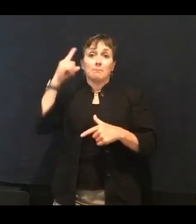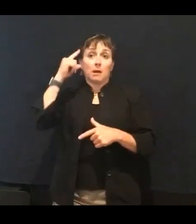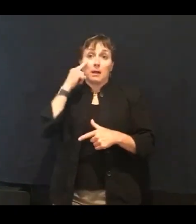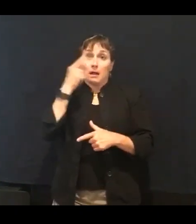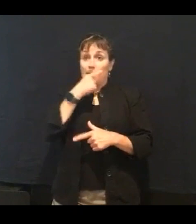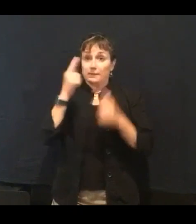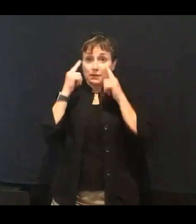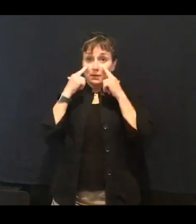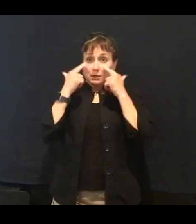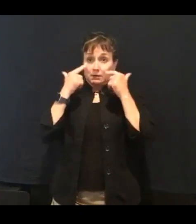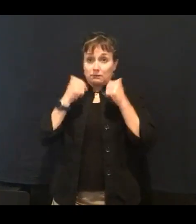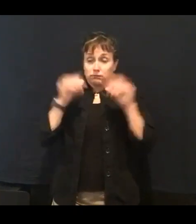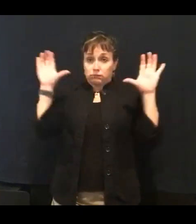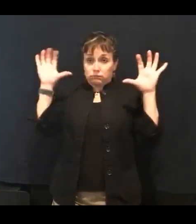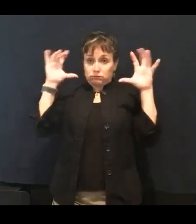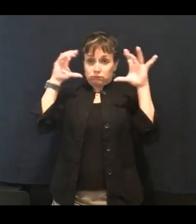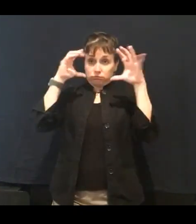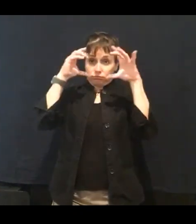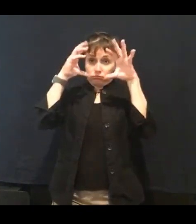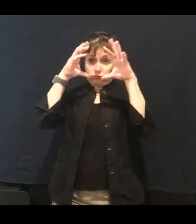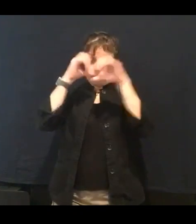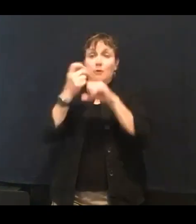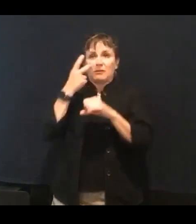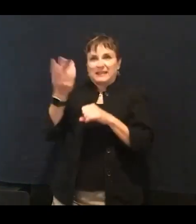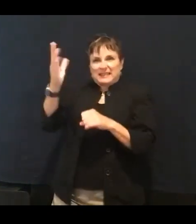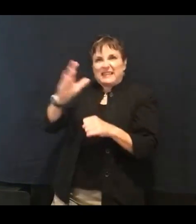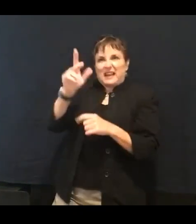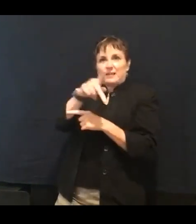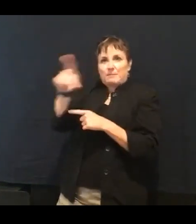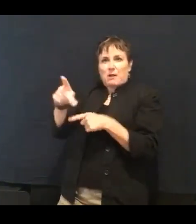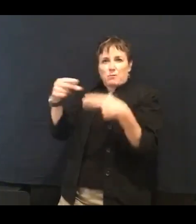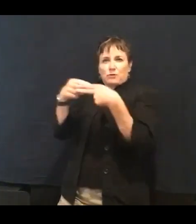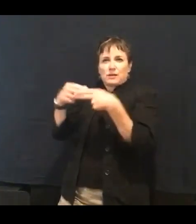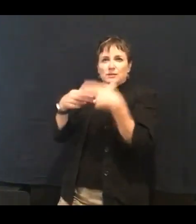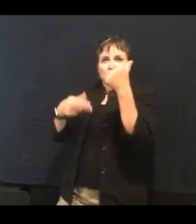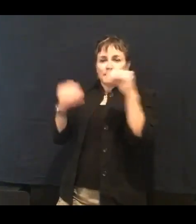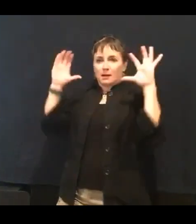and that I would begin to experience night blindness. I remained unaware of the diagnosis